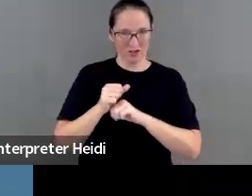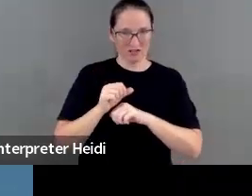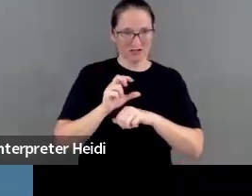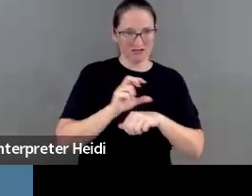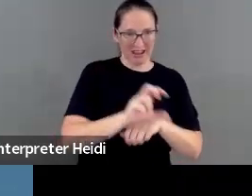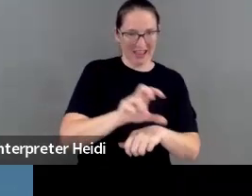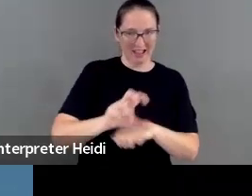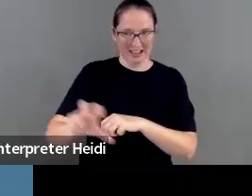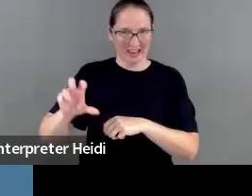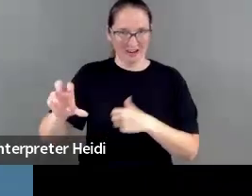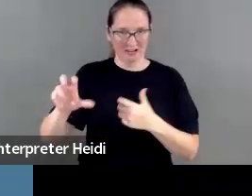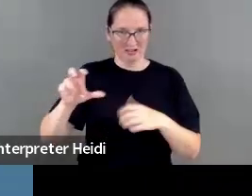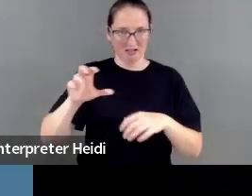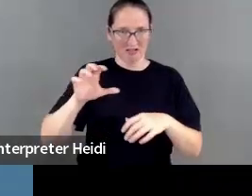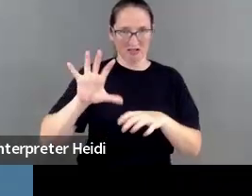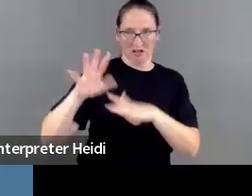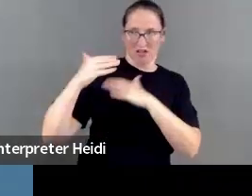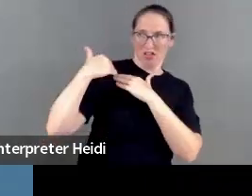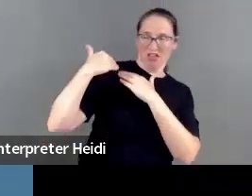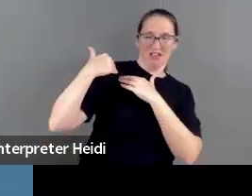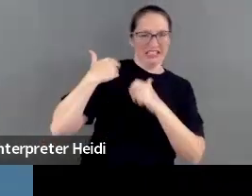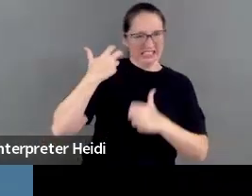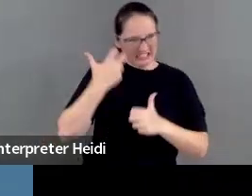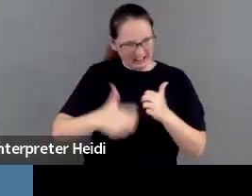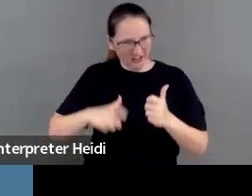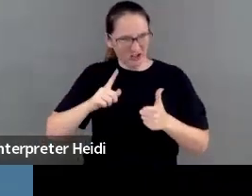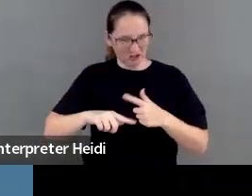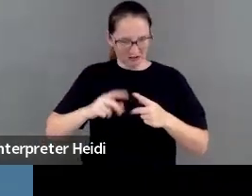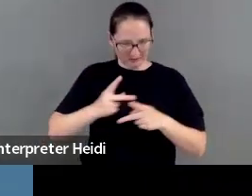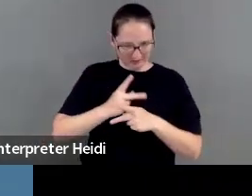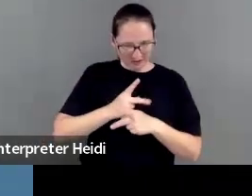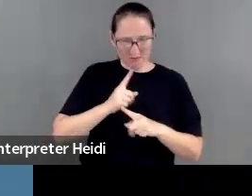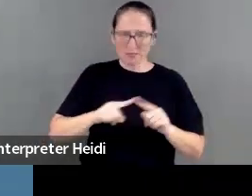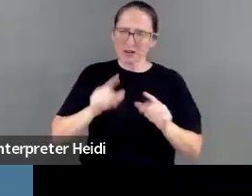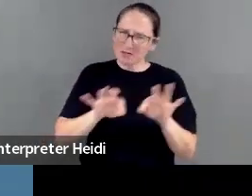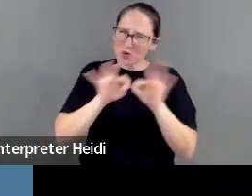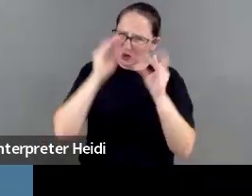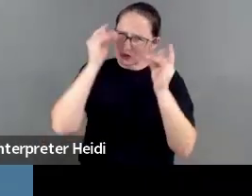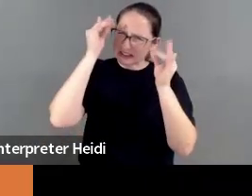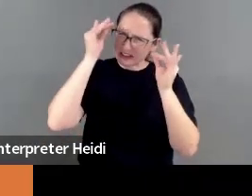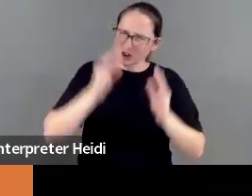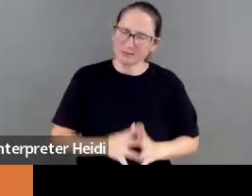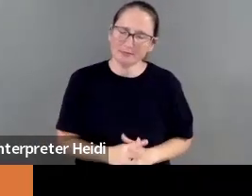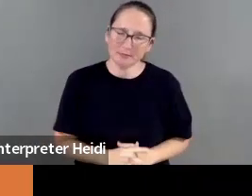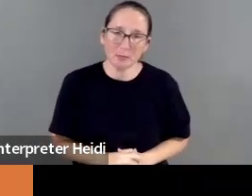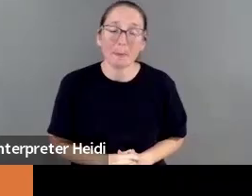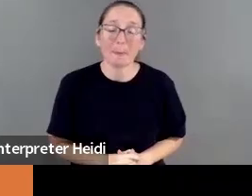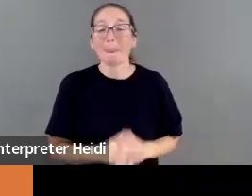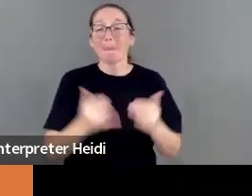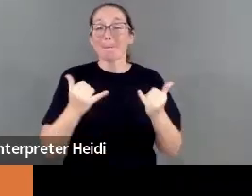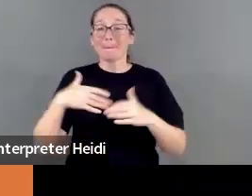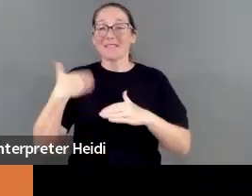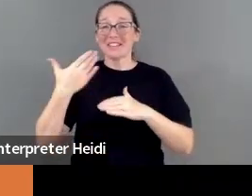social welfare systems and I think you